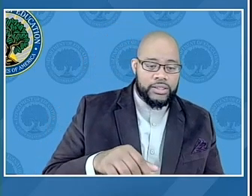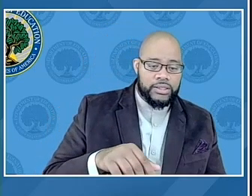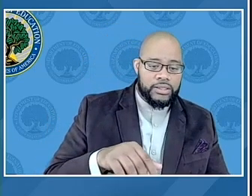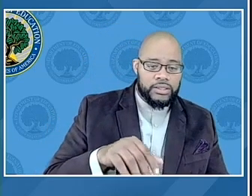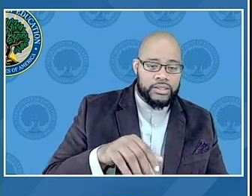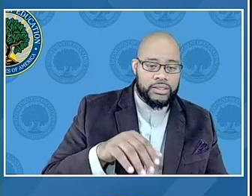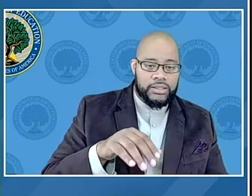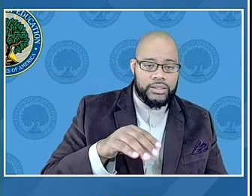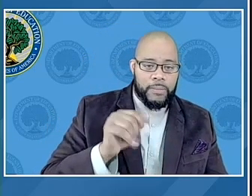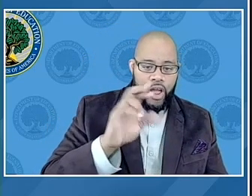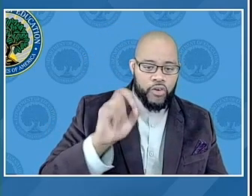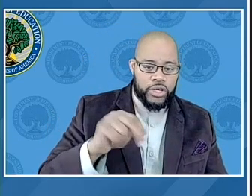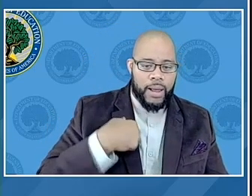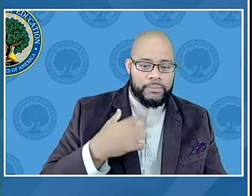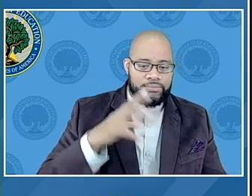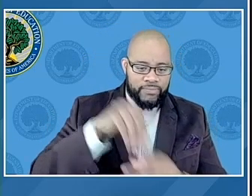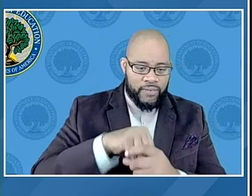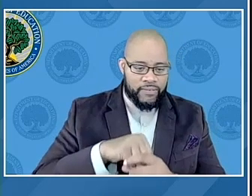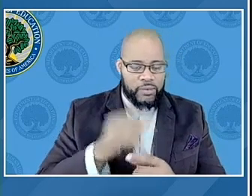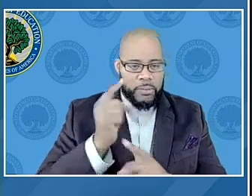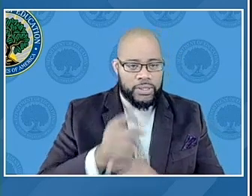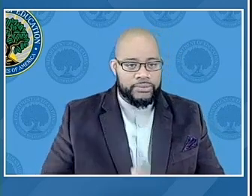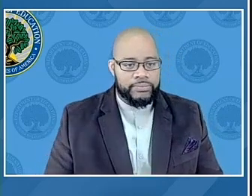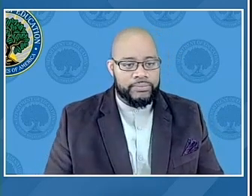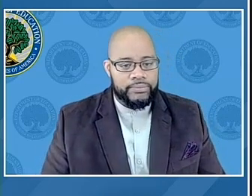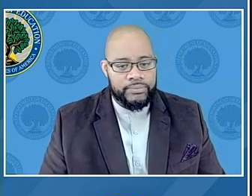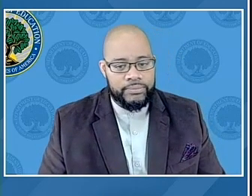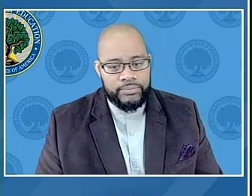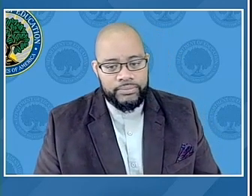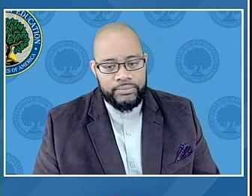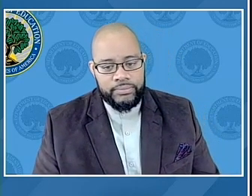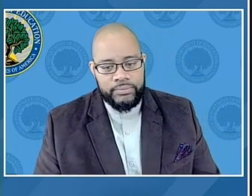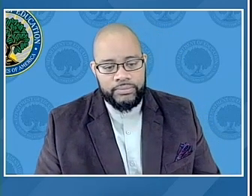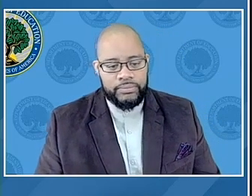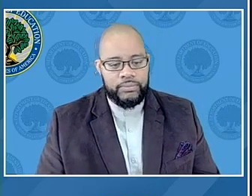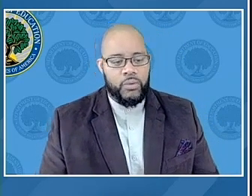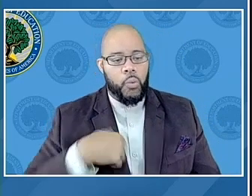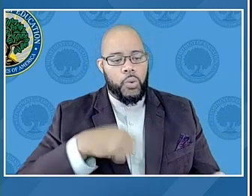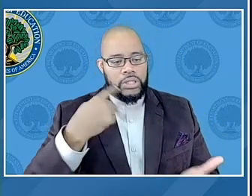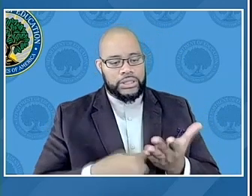So, we discussed this issue at length in